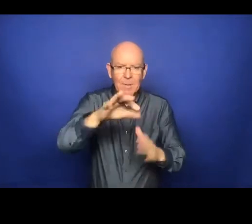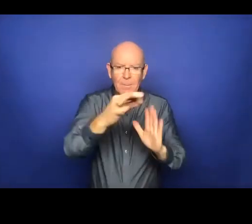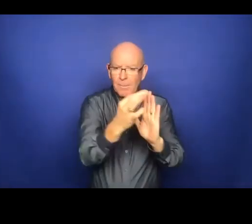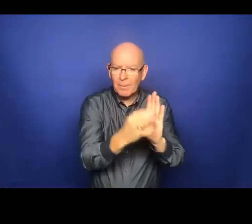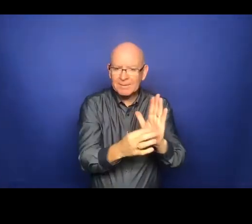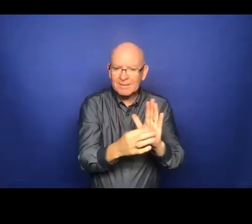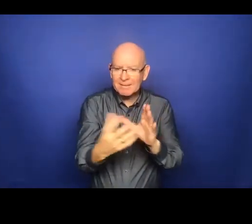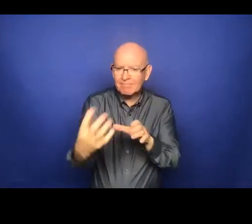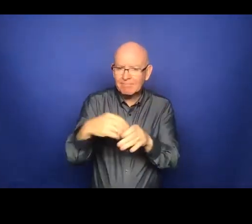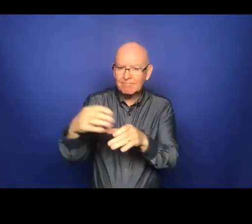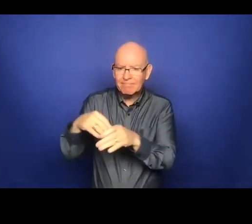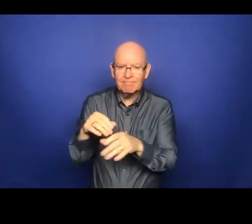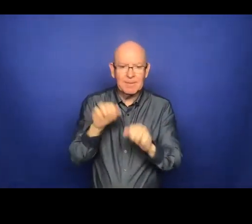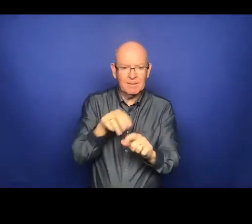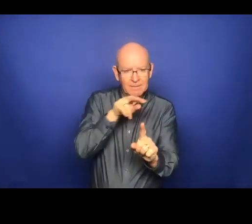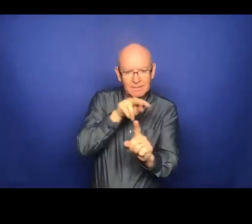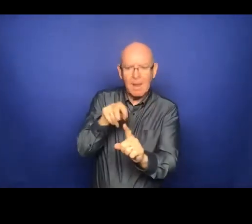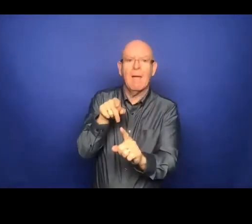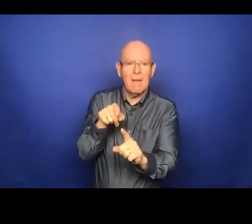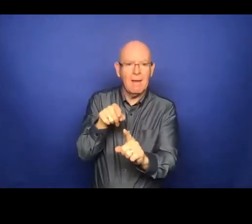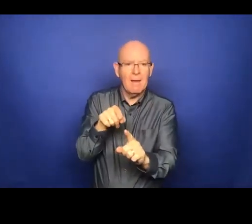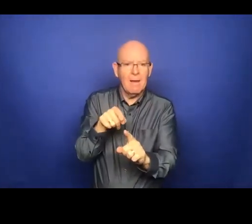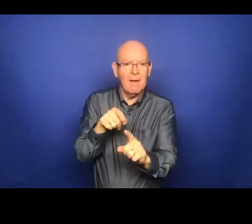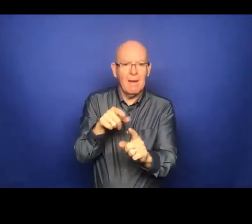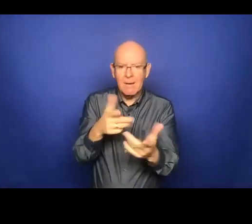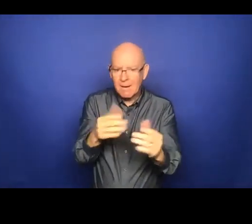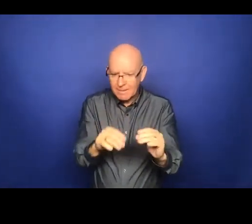, civil society and academia to collaborate in designing nor